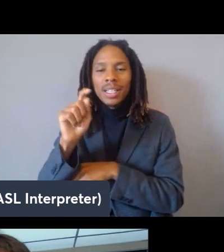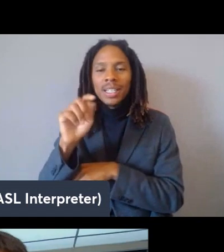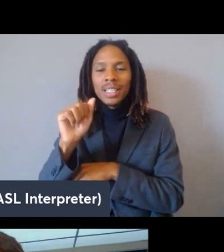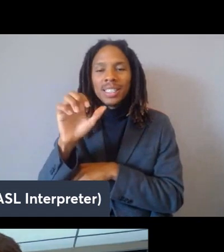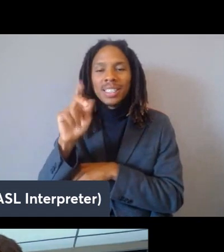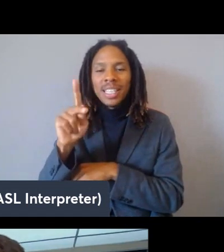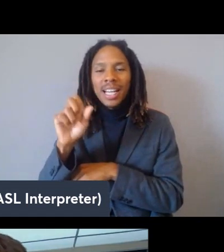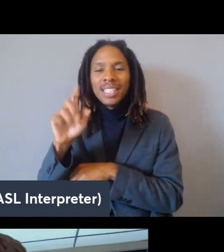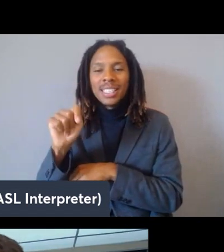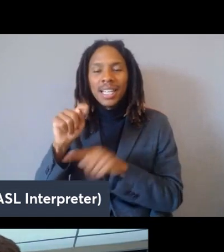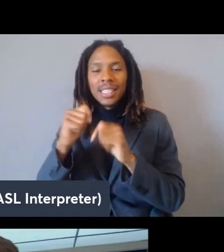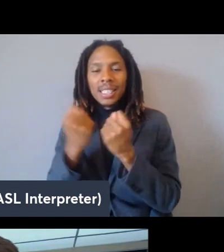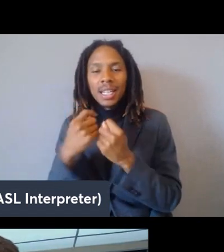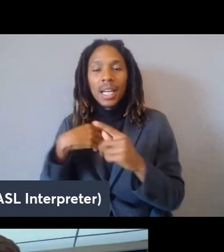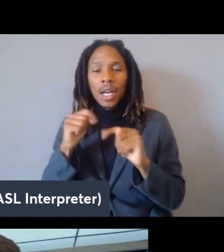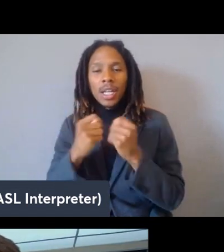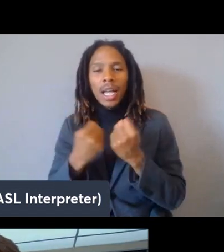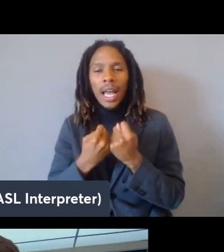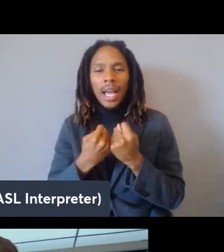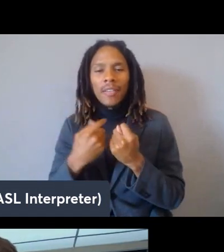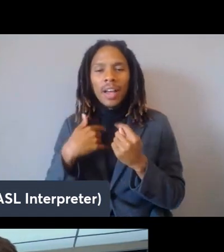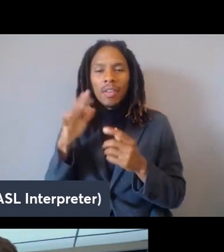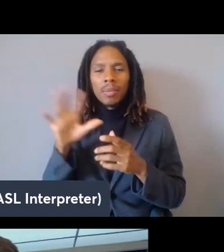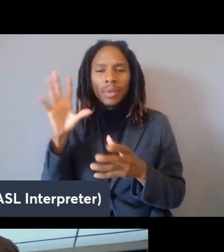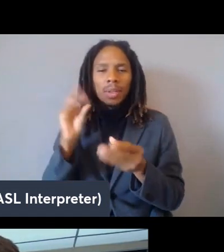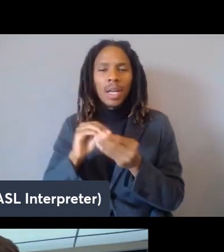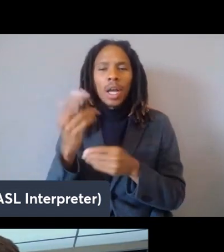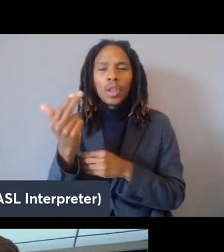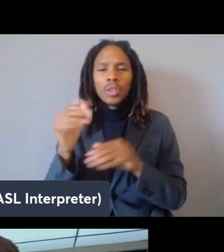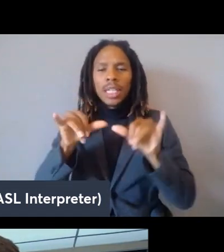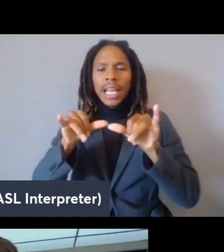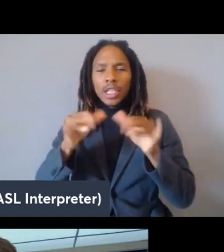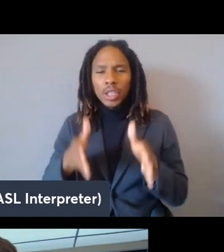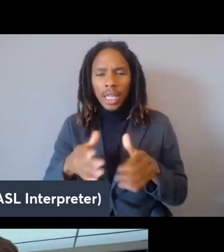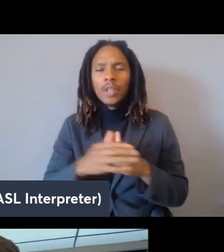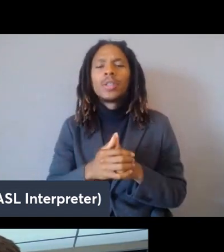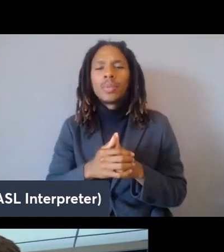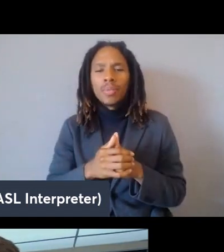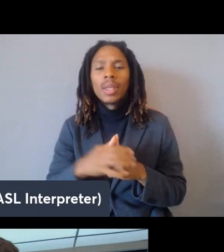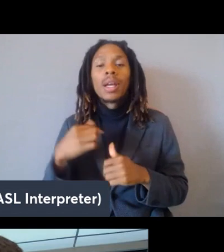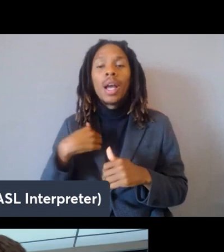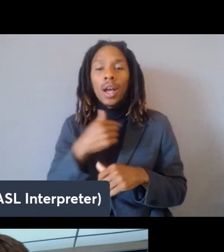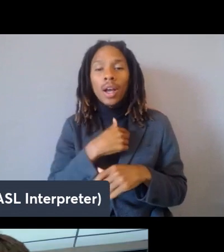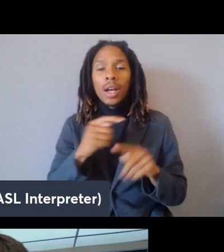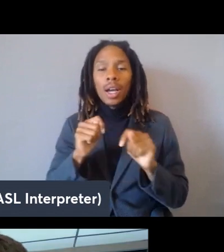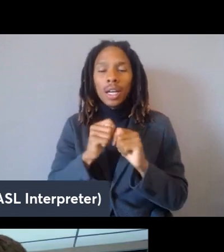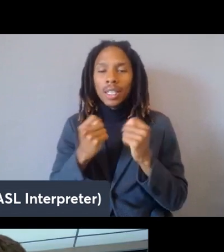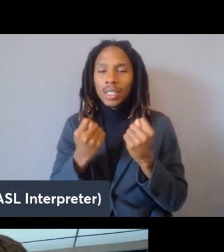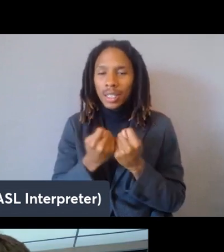Our team has about 13 engineers and our team is independent service in CloudFormation.